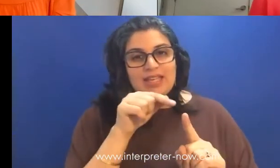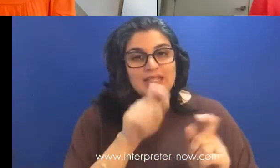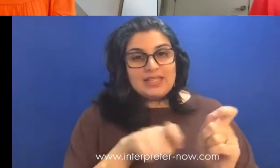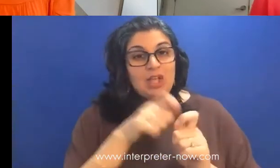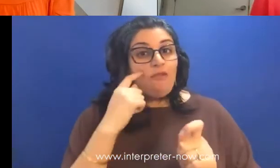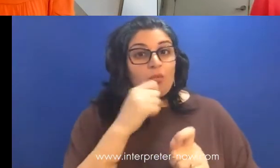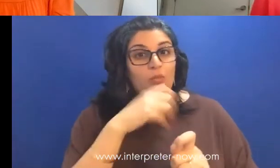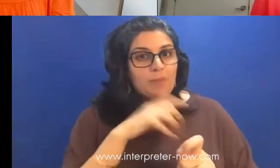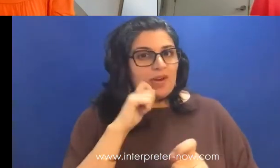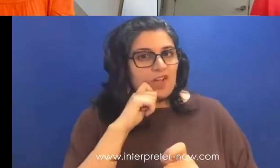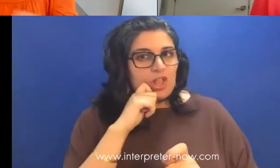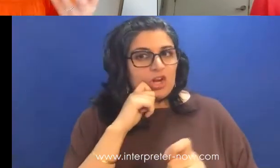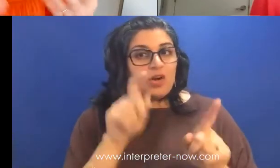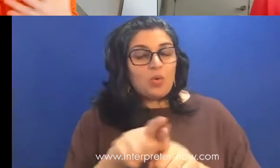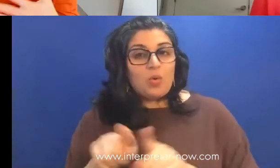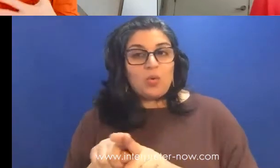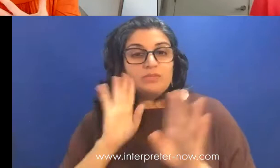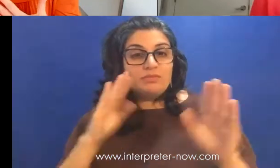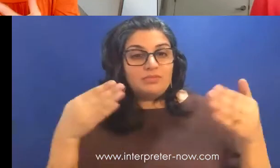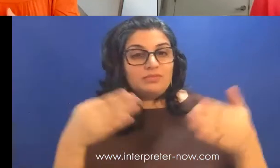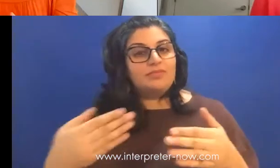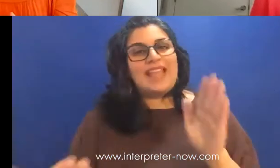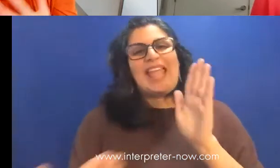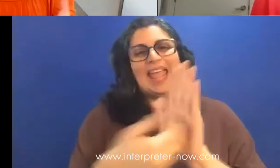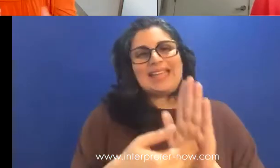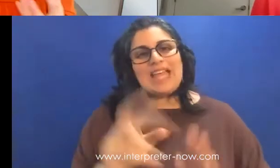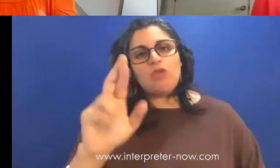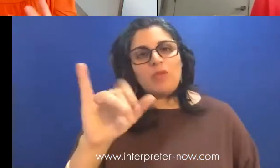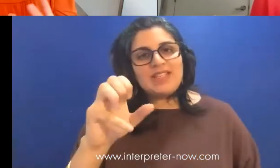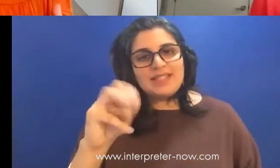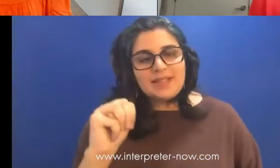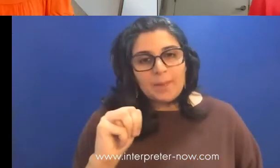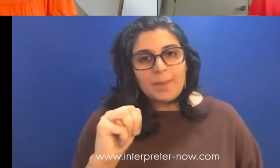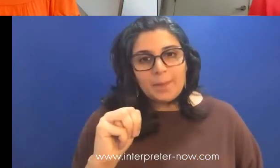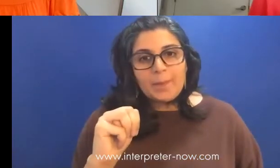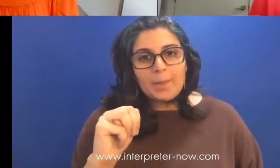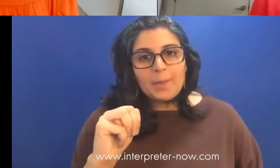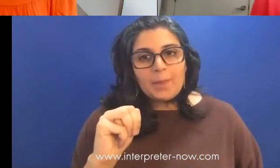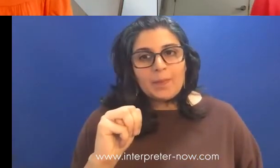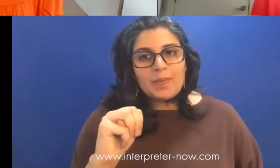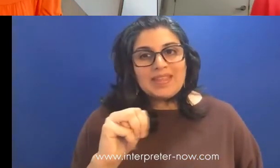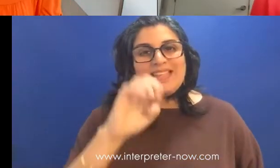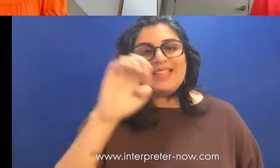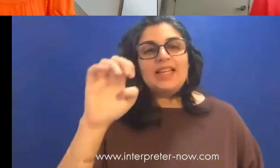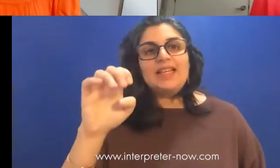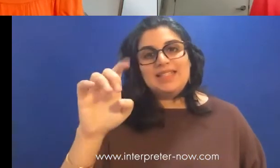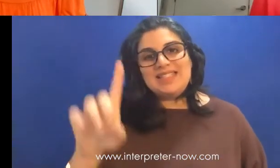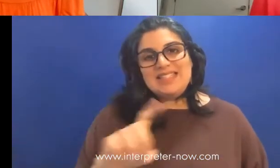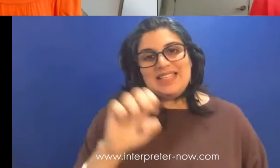of color and also centering anti-racism, in our D&I work, diversity and inclusion work.